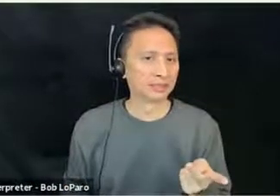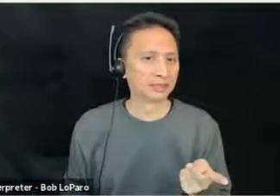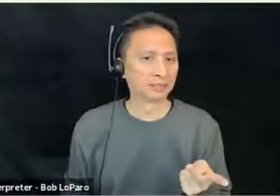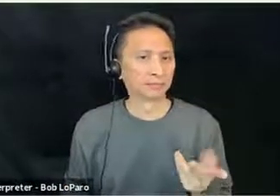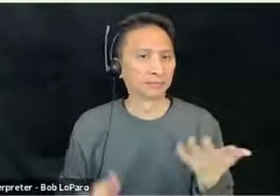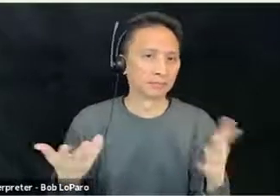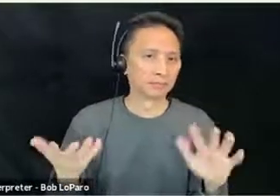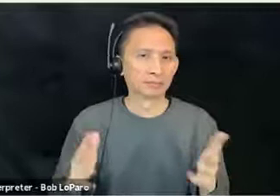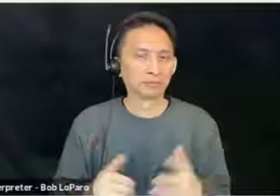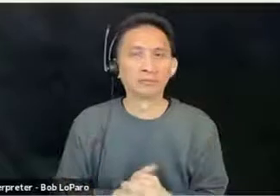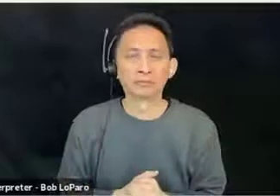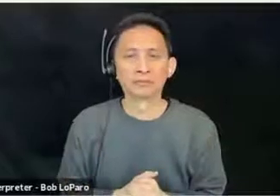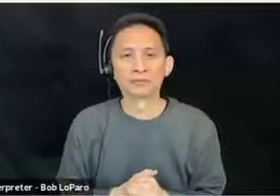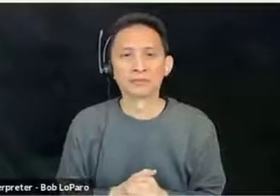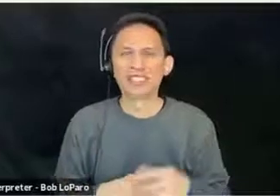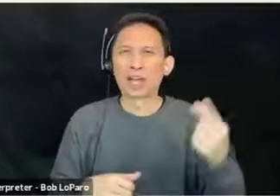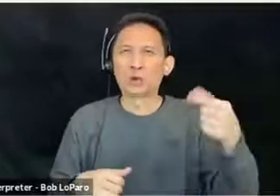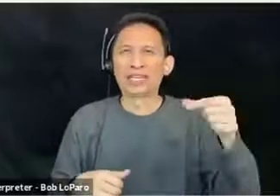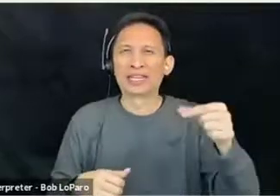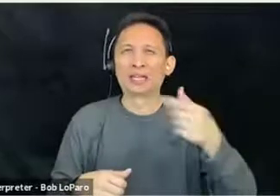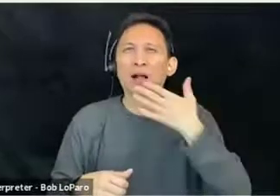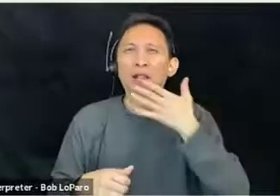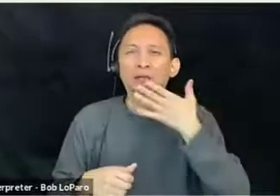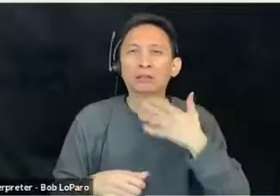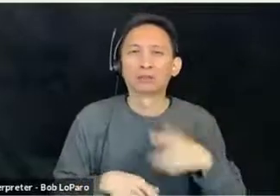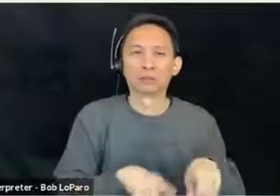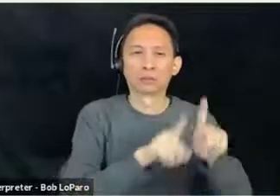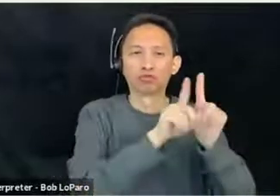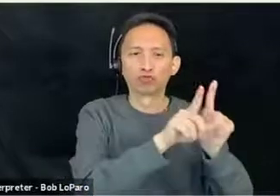So, we were able to,